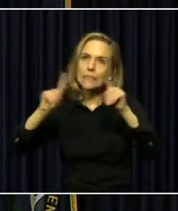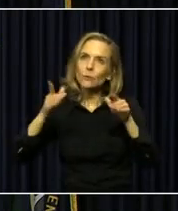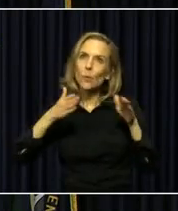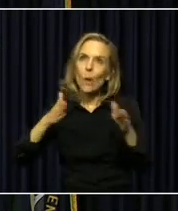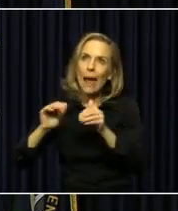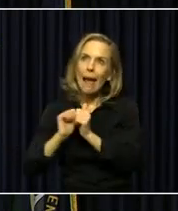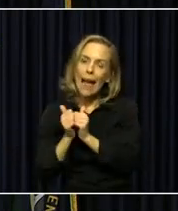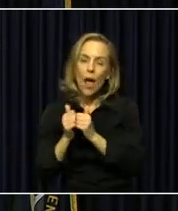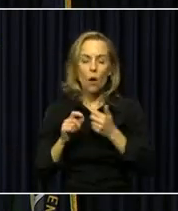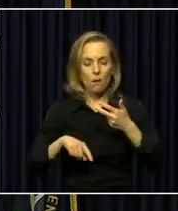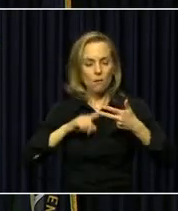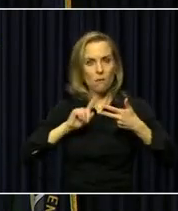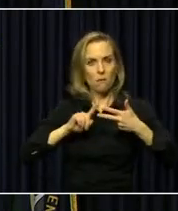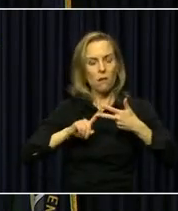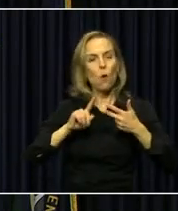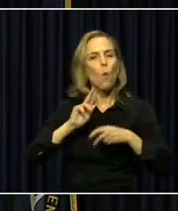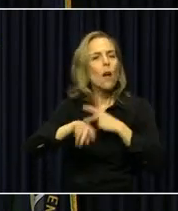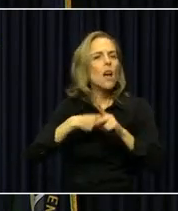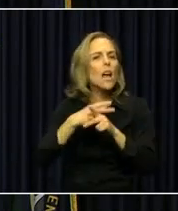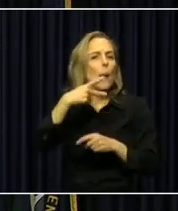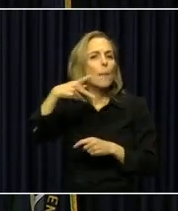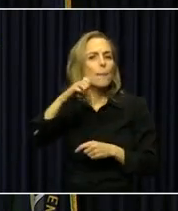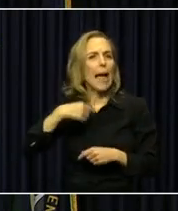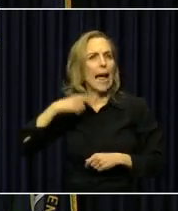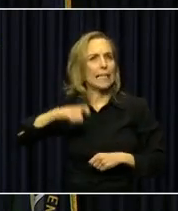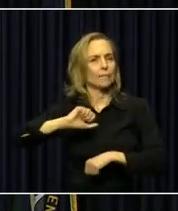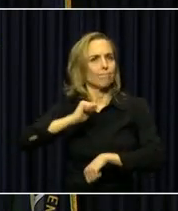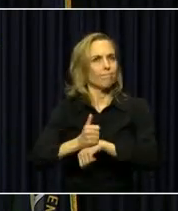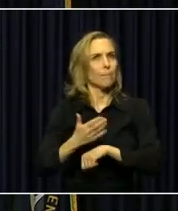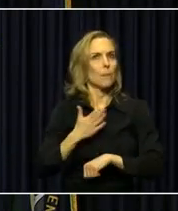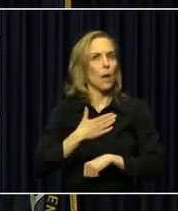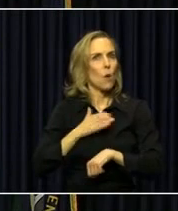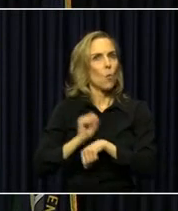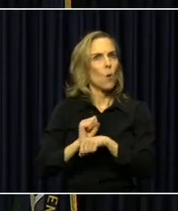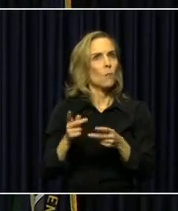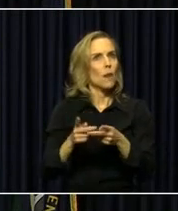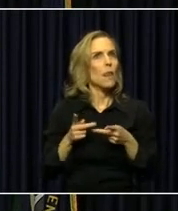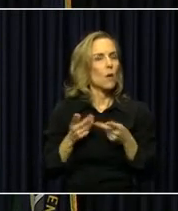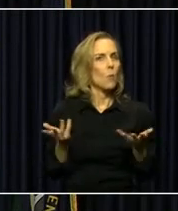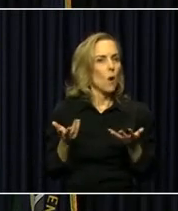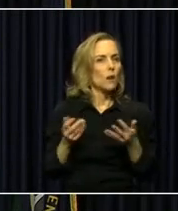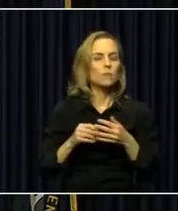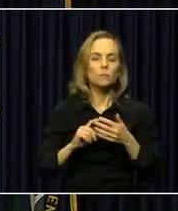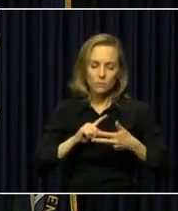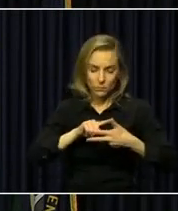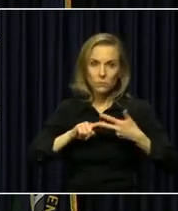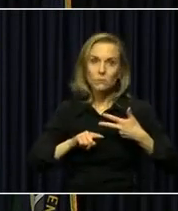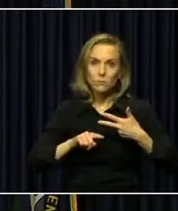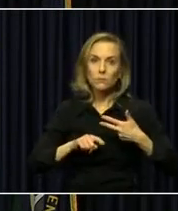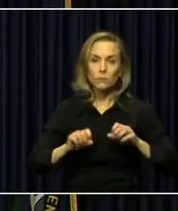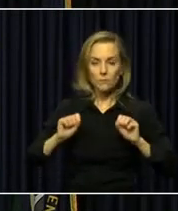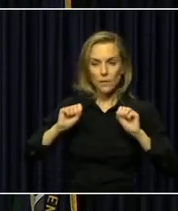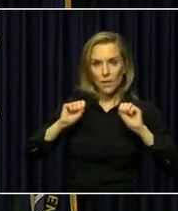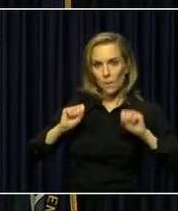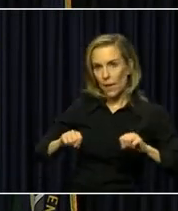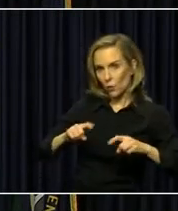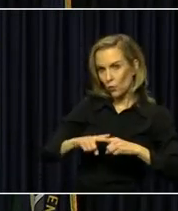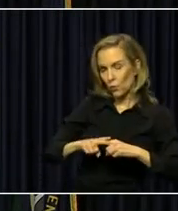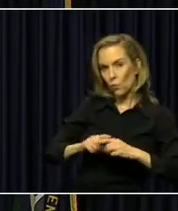THE SAME GENERAL GUIDE LINES THAT EVERYBODY SHOULD BE LOOKING